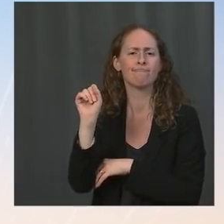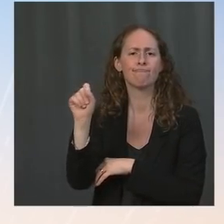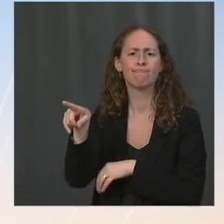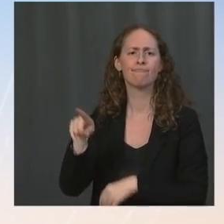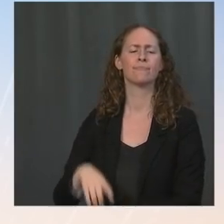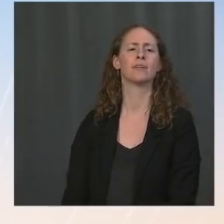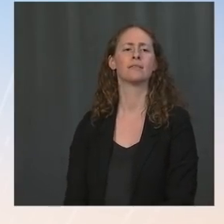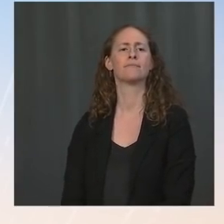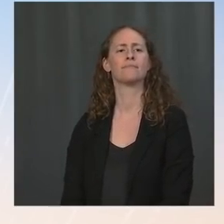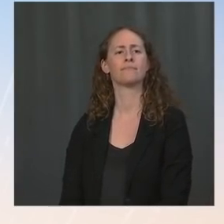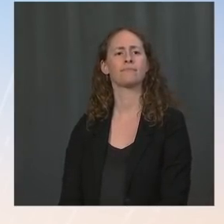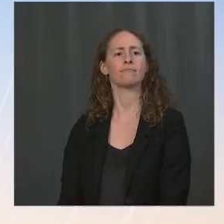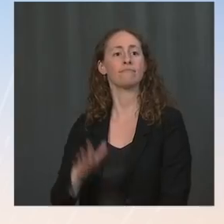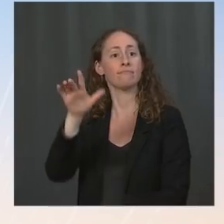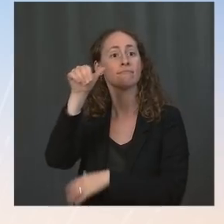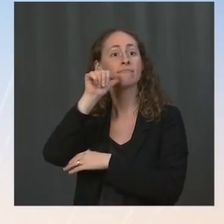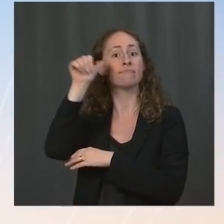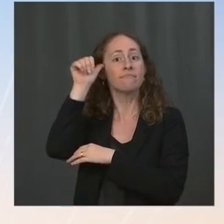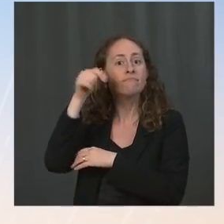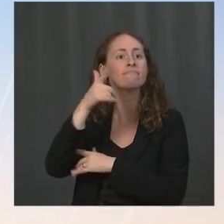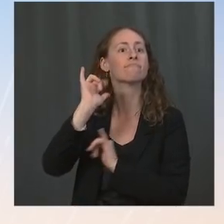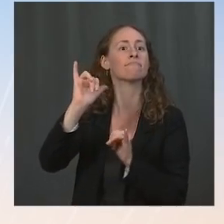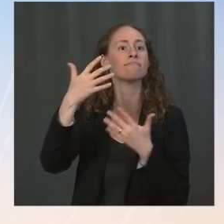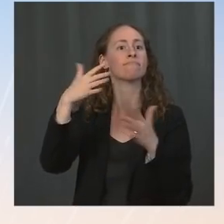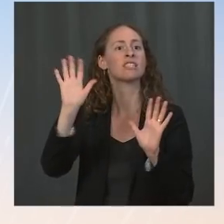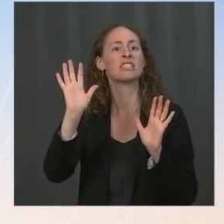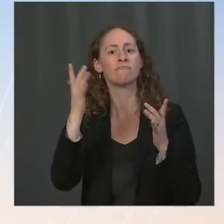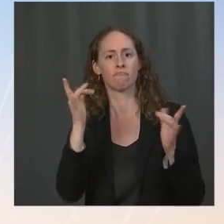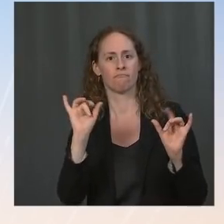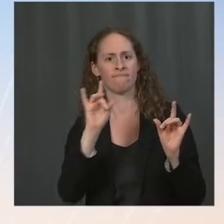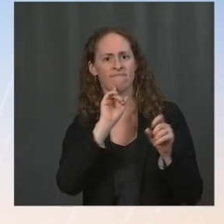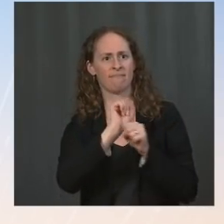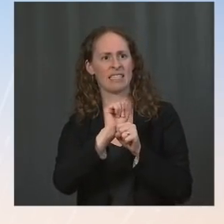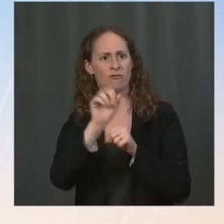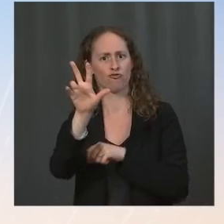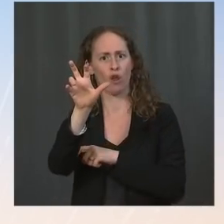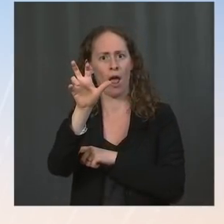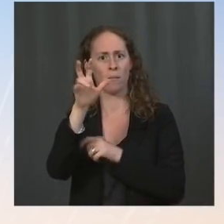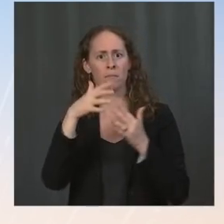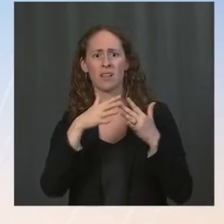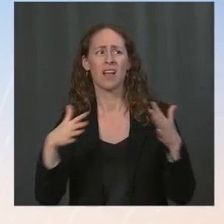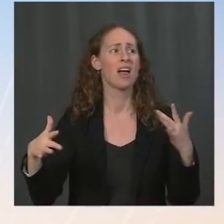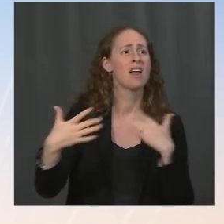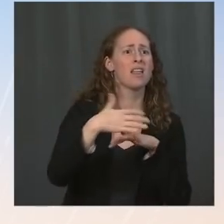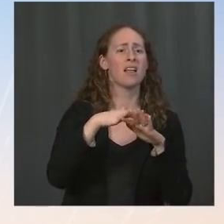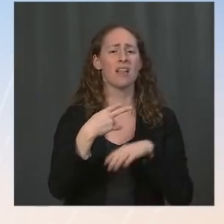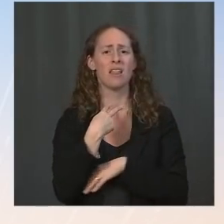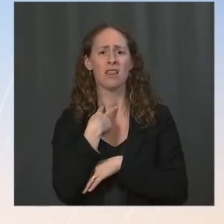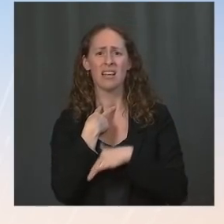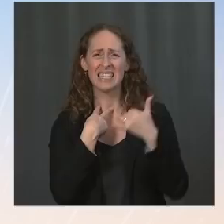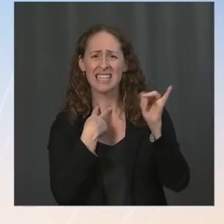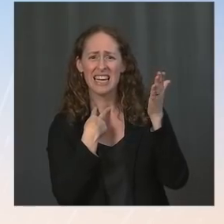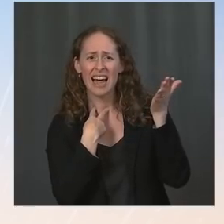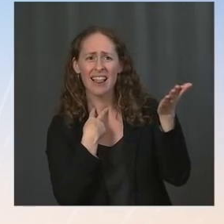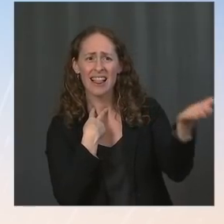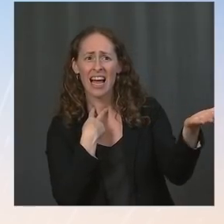who were still there who wanted to get out by the deadline. Do you have an update on that number? Are we still looking at 300 waiting to get out?